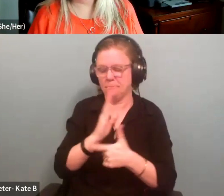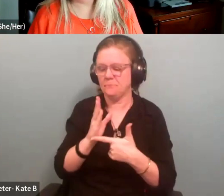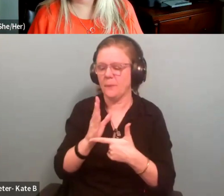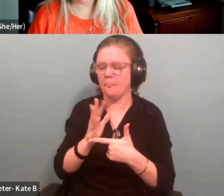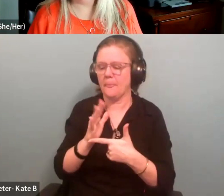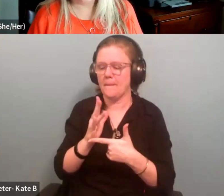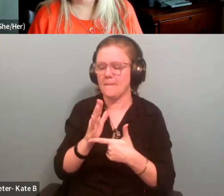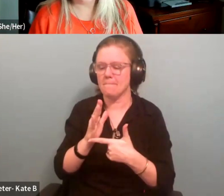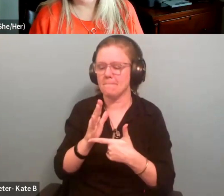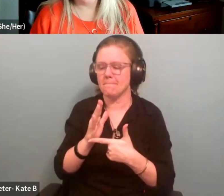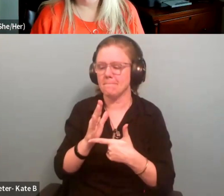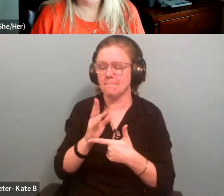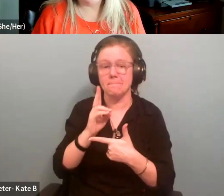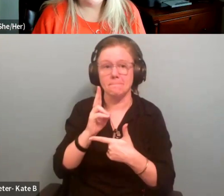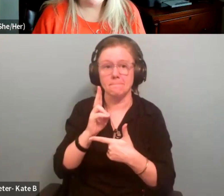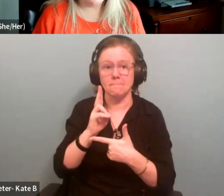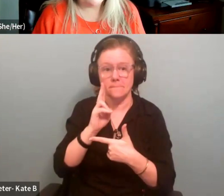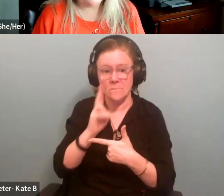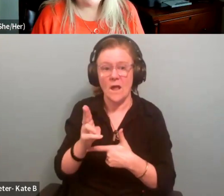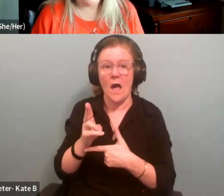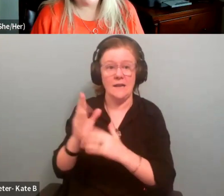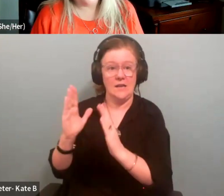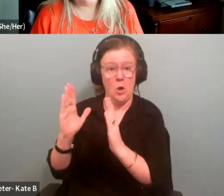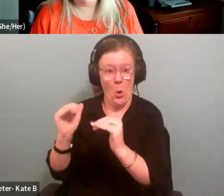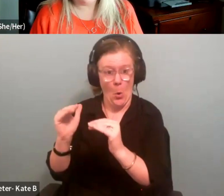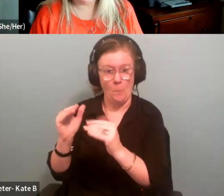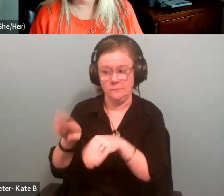really honoring this idea of building hope, I think it goes a